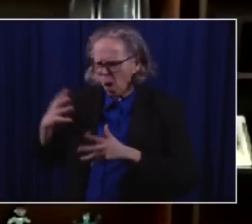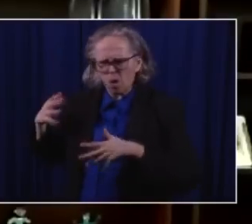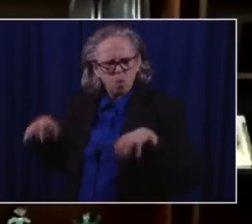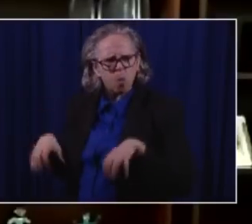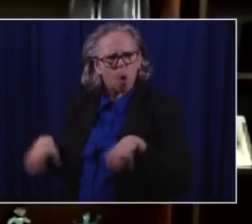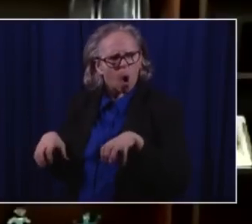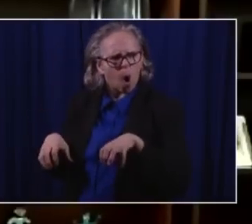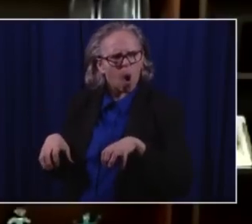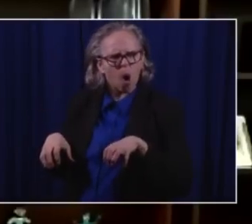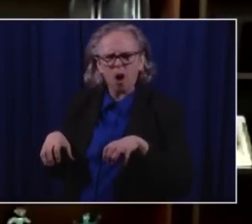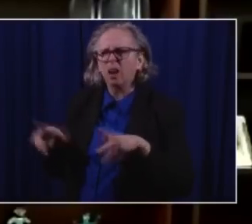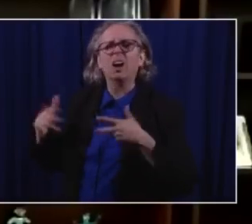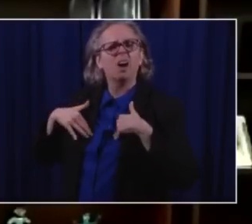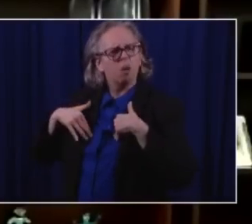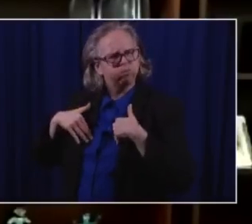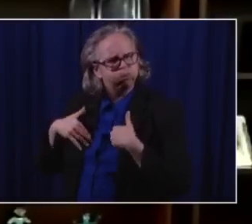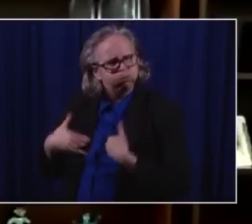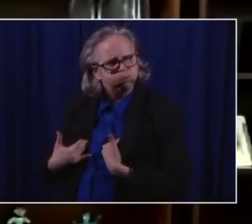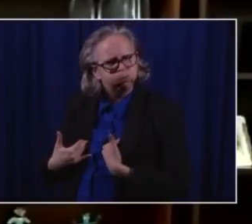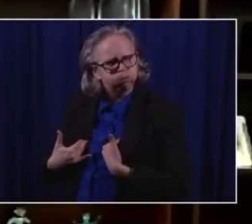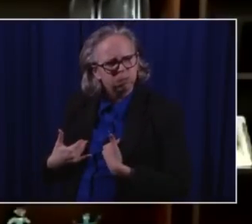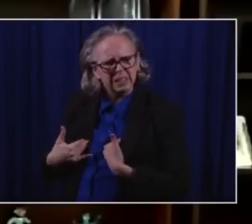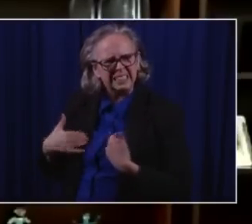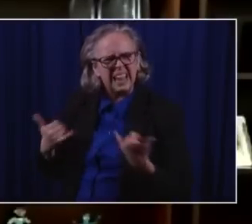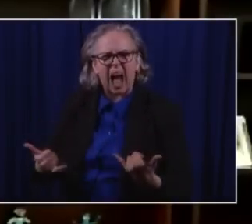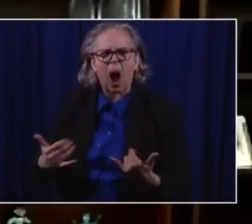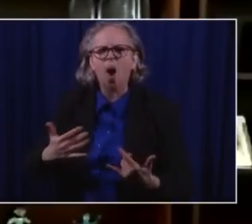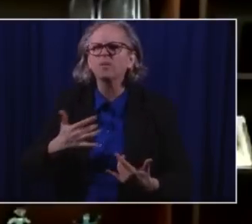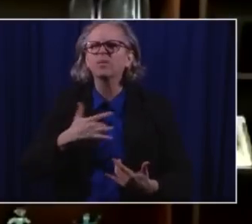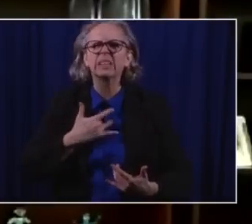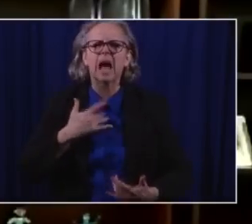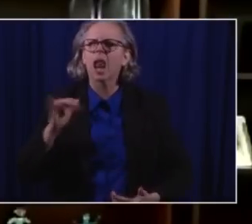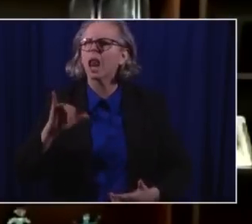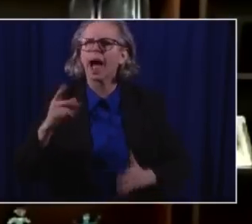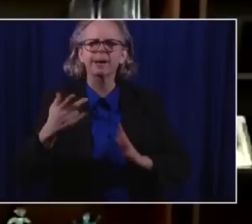In this issue around burnout is very real. If you're going to talk to the at this point even in the early part of the search that were seen the workforce,